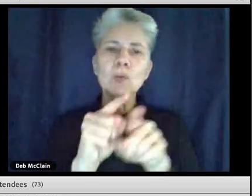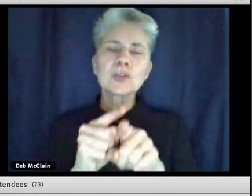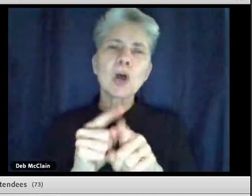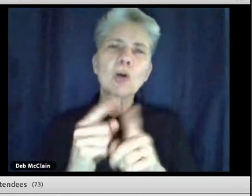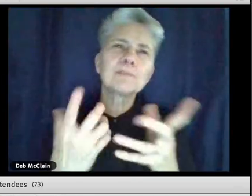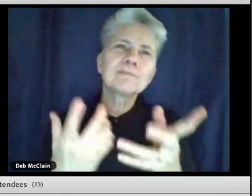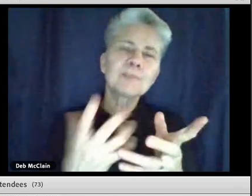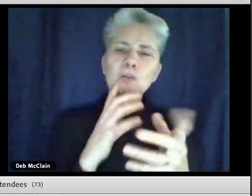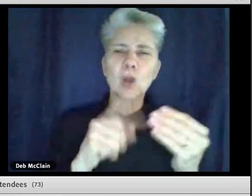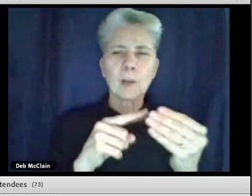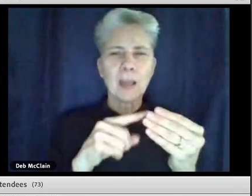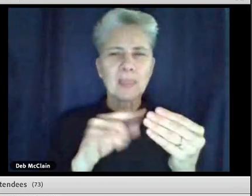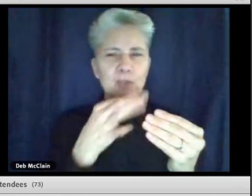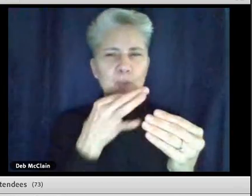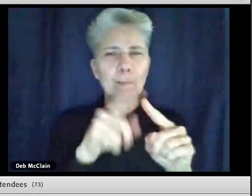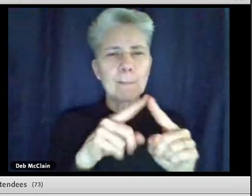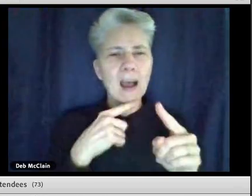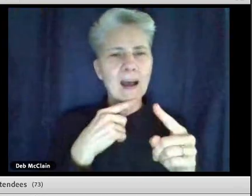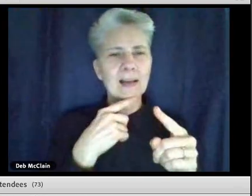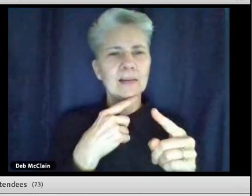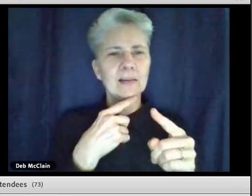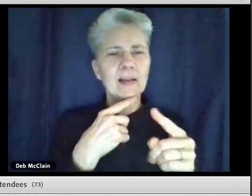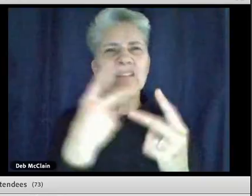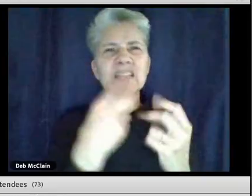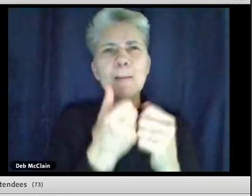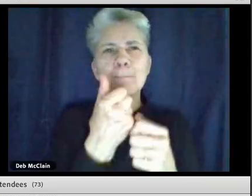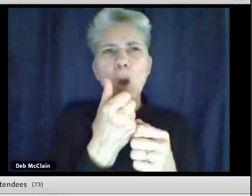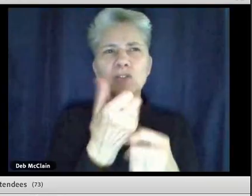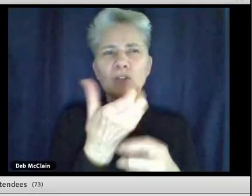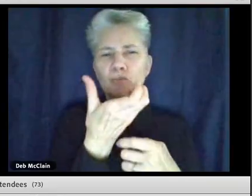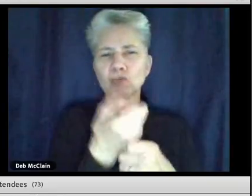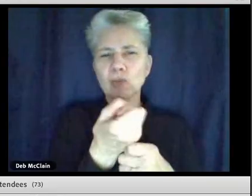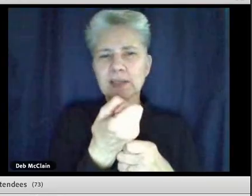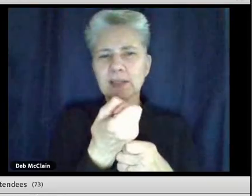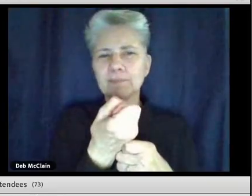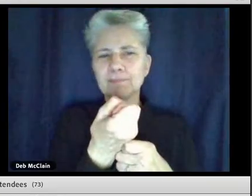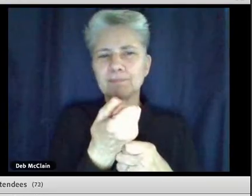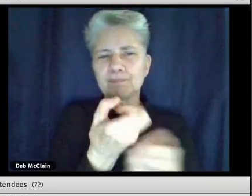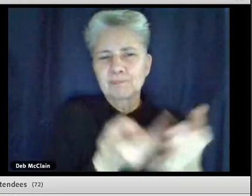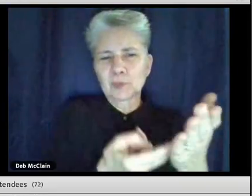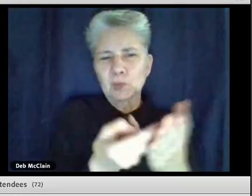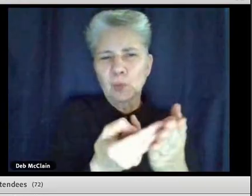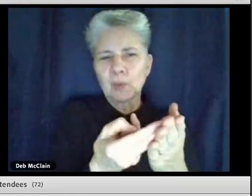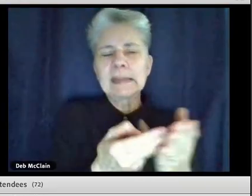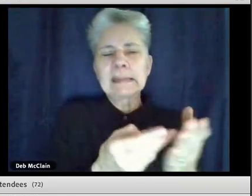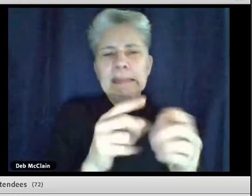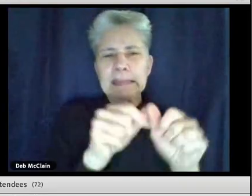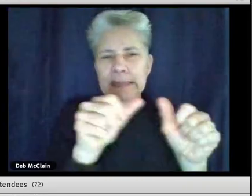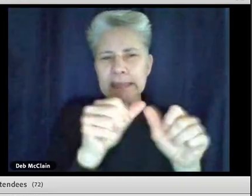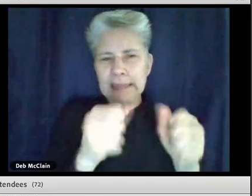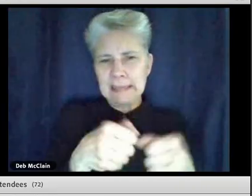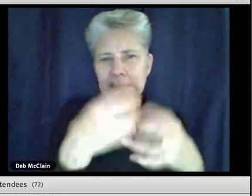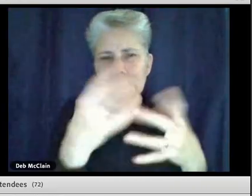So limit your time. And then also, you know, we'll talk about this in a little bit, but visit the most trusted sites.